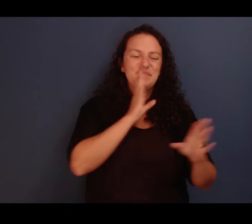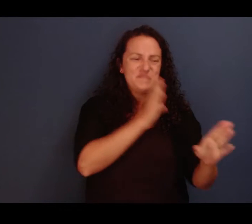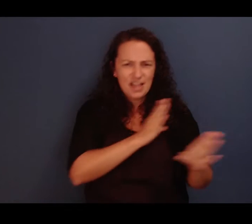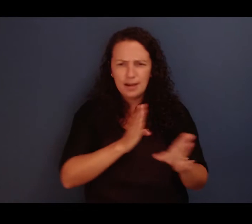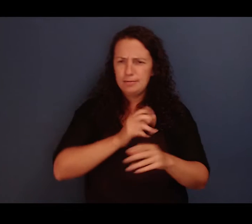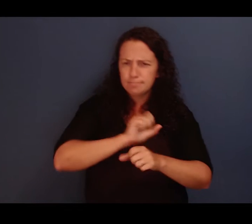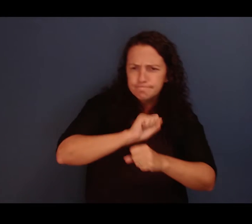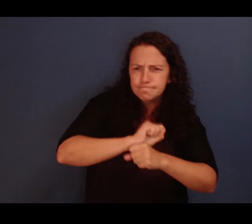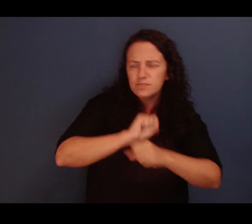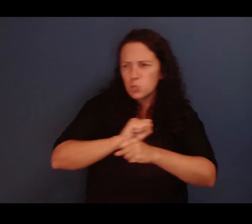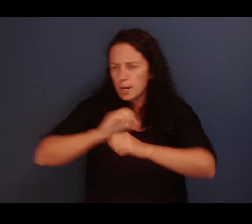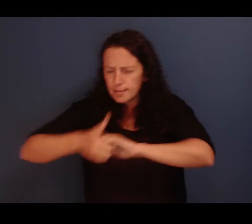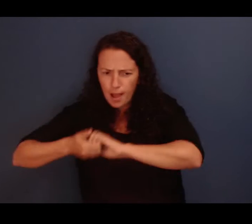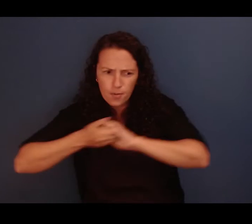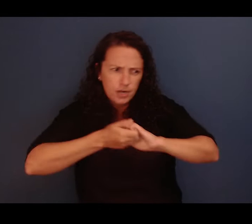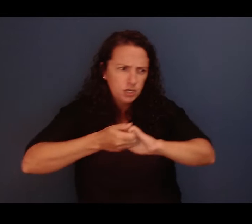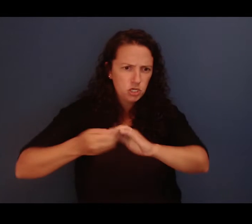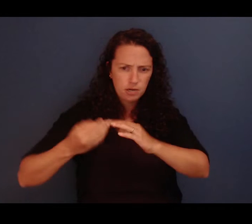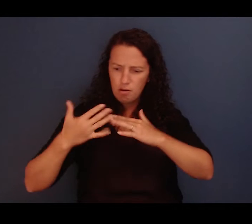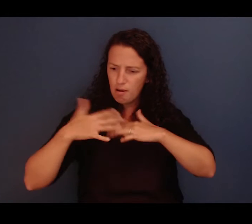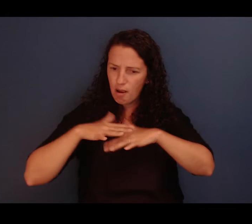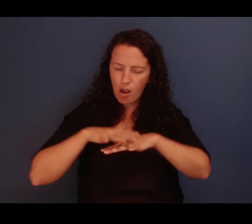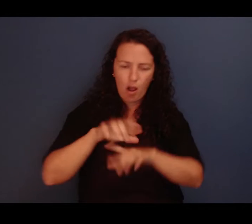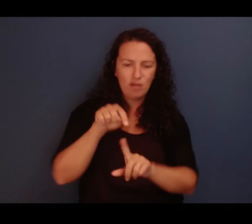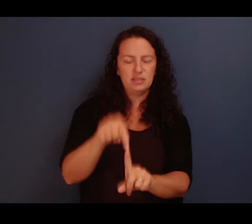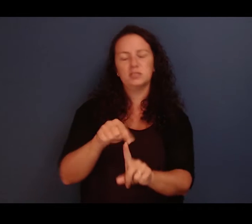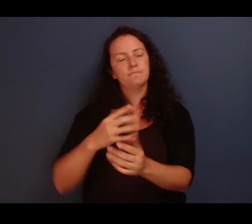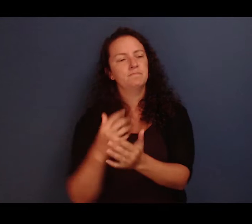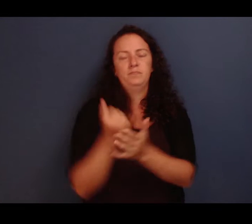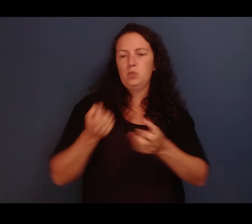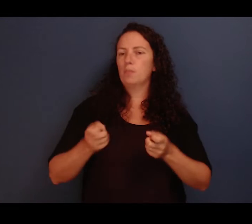coming together this year and present a powerful opportunity for us.